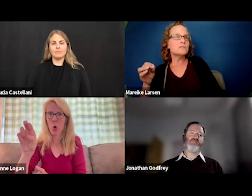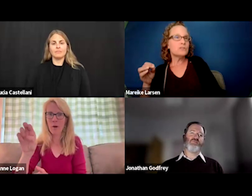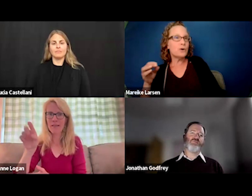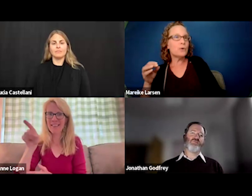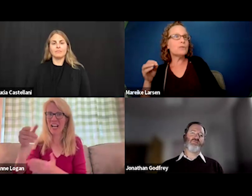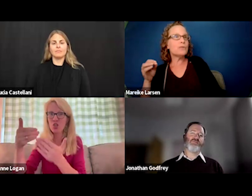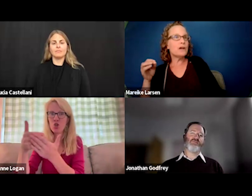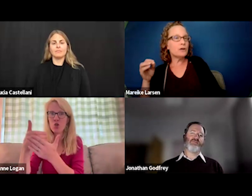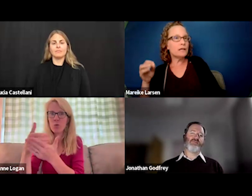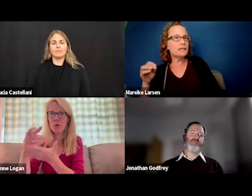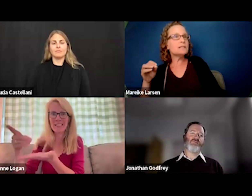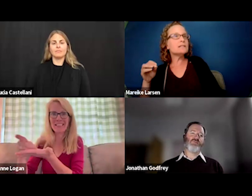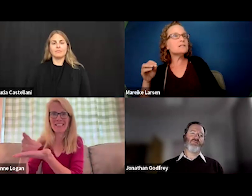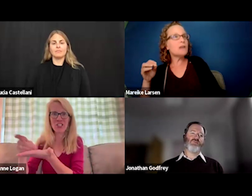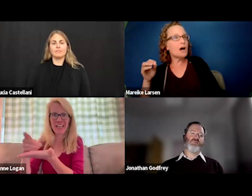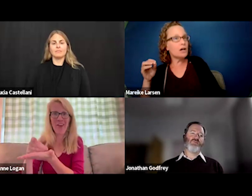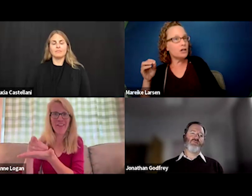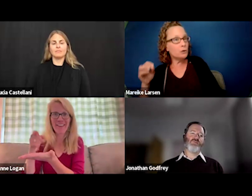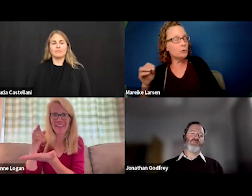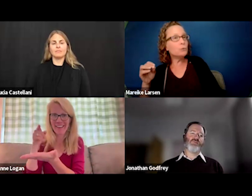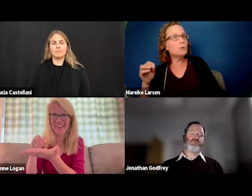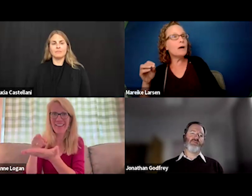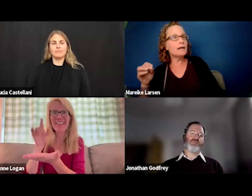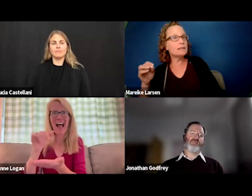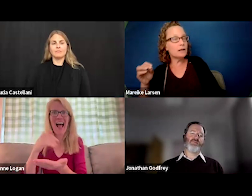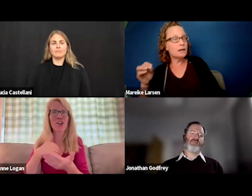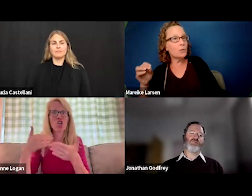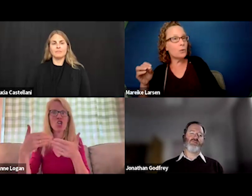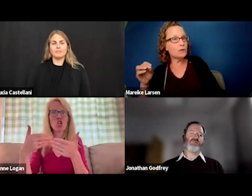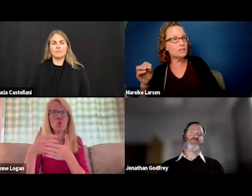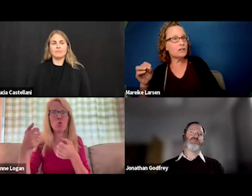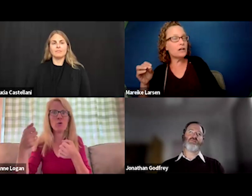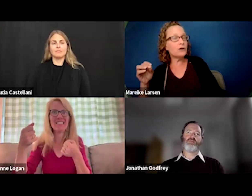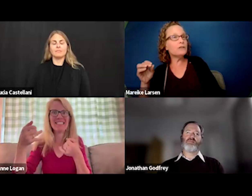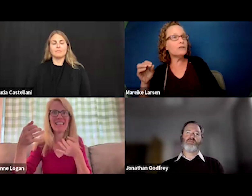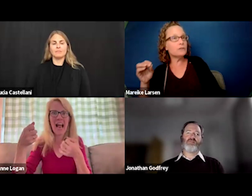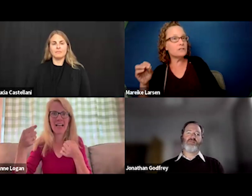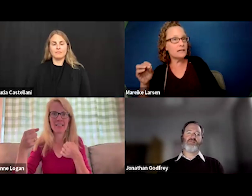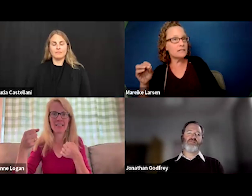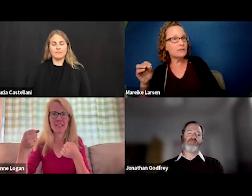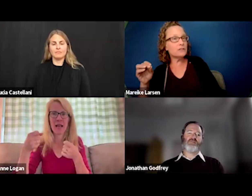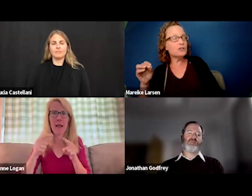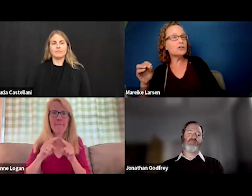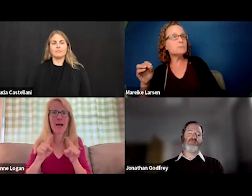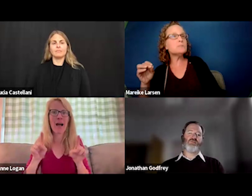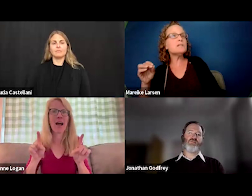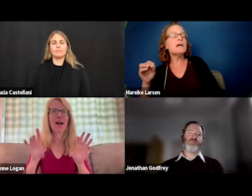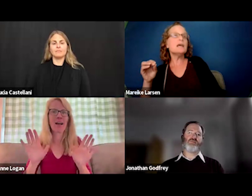So there is a new ASL core dictionary for scientific terms,